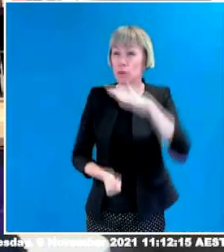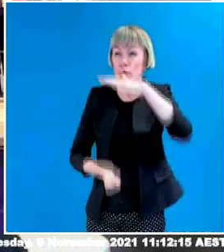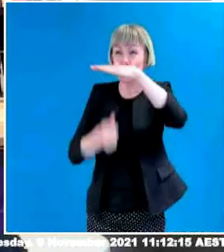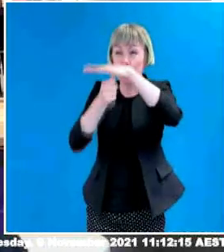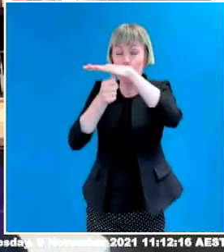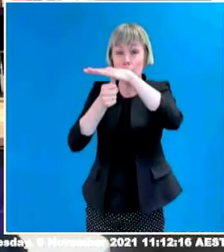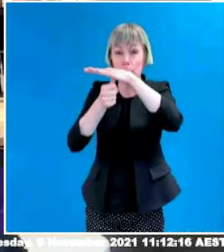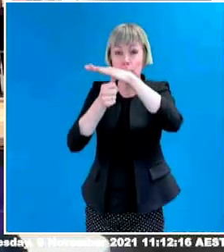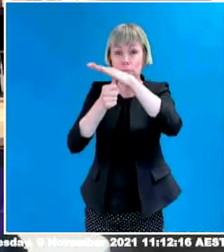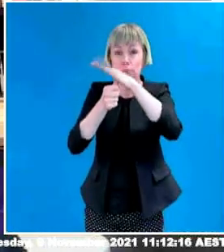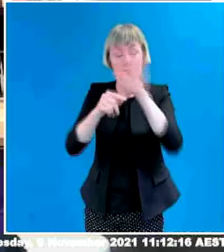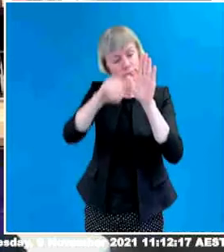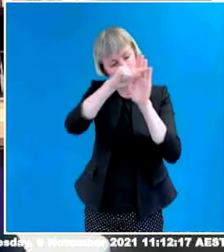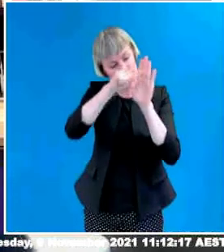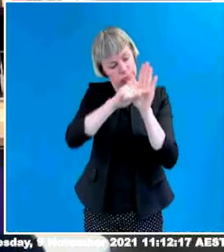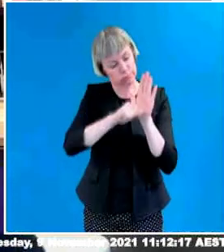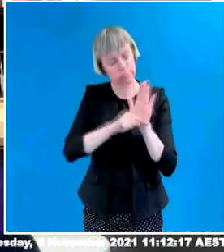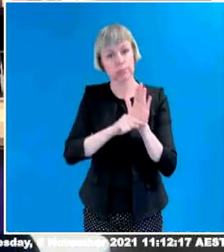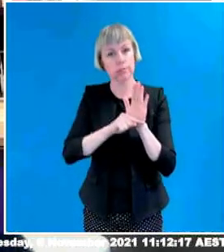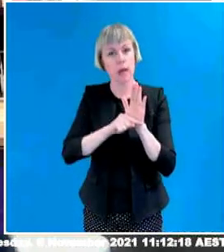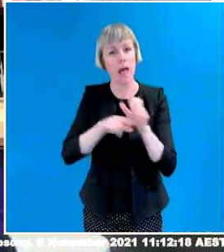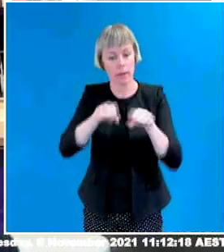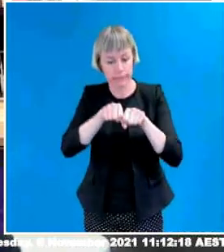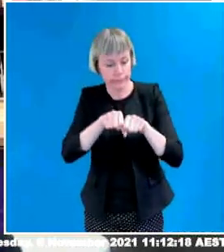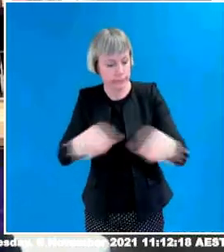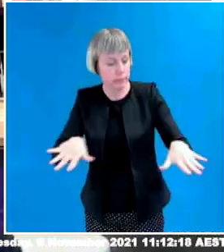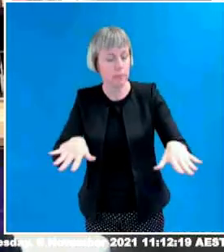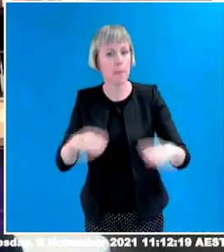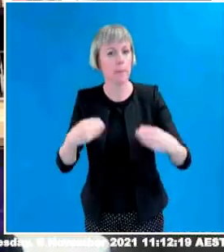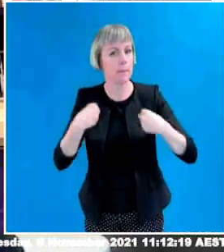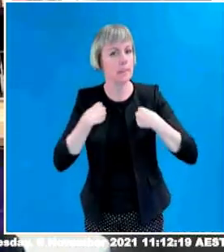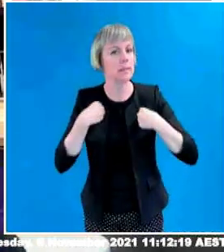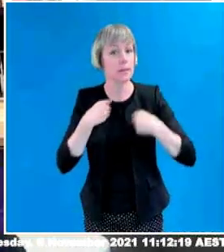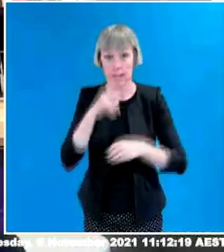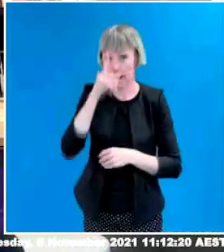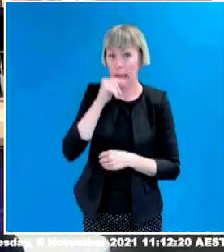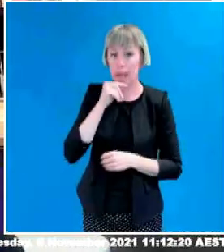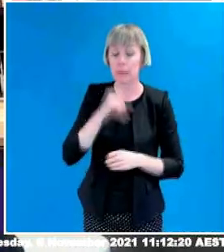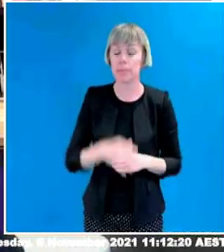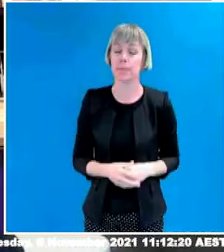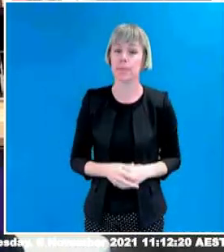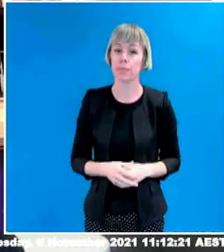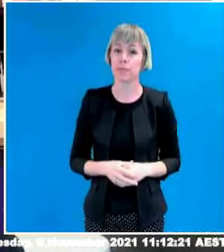That is what has been done in some areas. That's the approach taken with how some are looking at disclosures